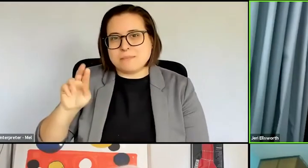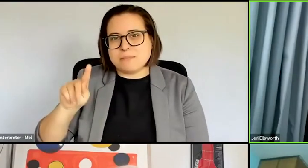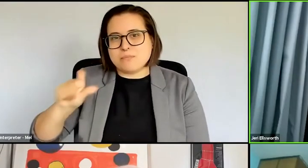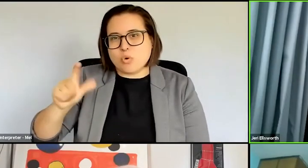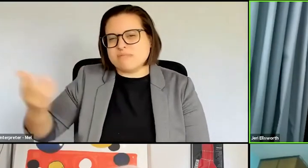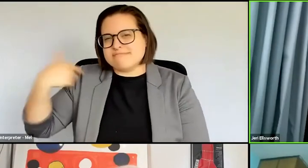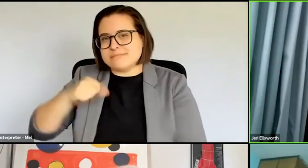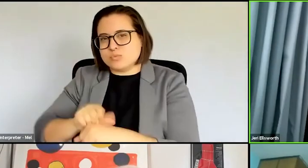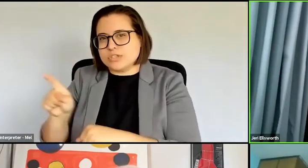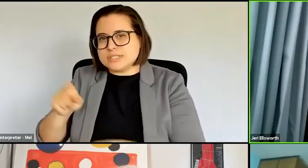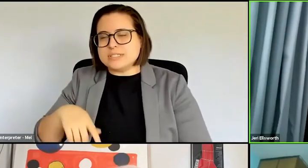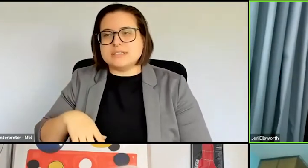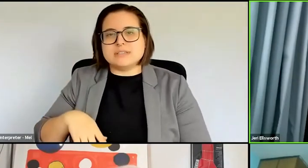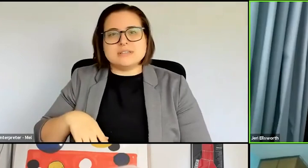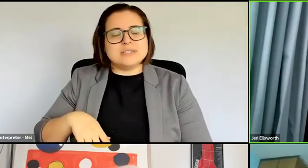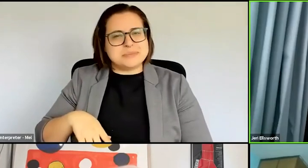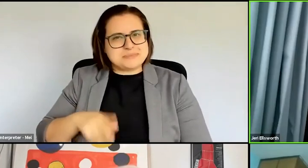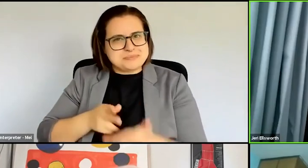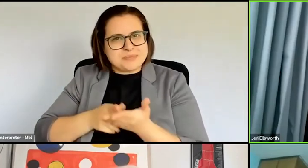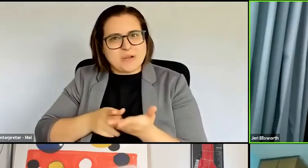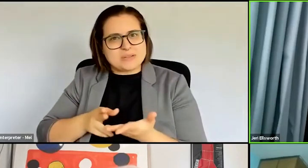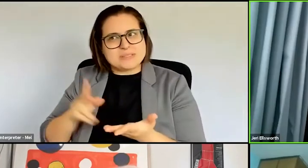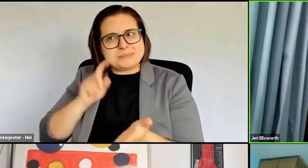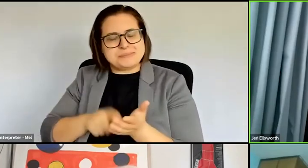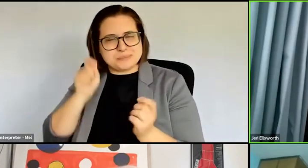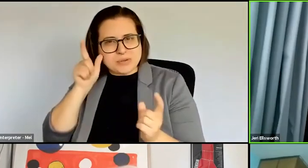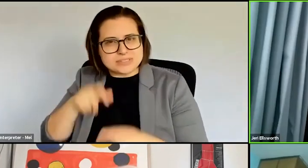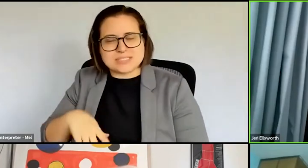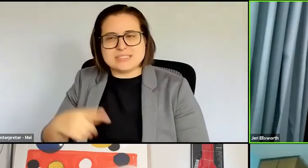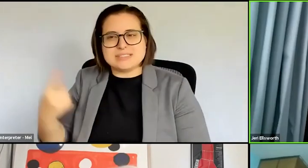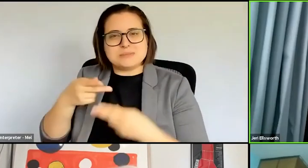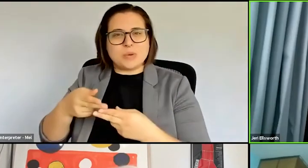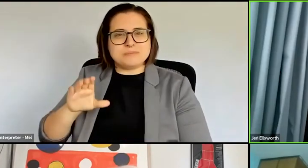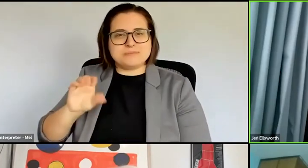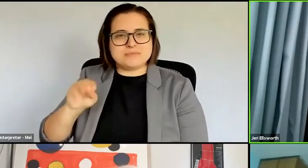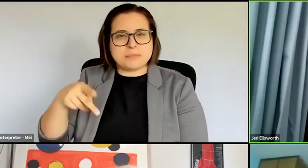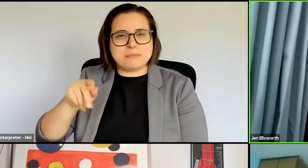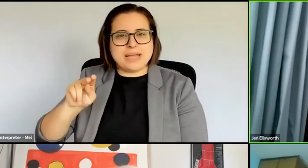it ndsurprised us. There was a thing called a companion cube. It does nothing in the game,